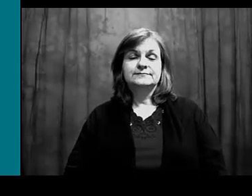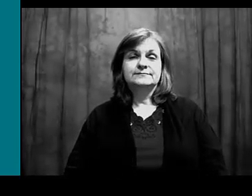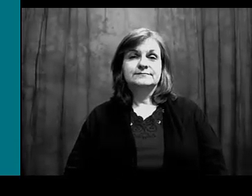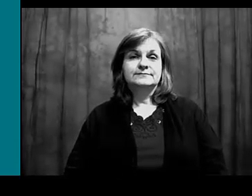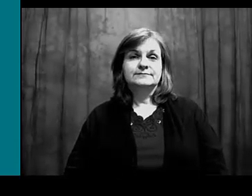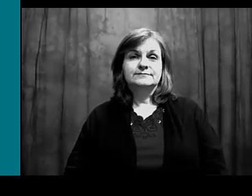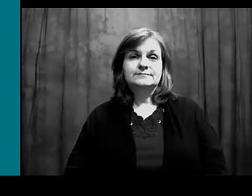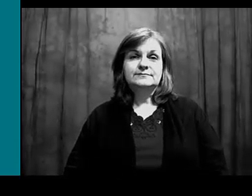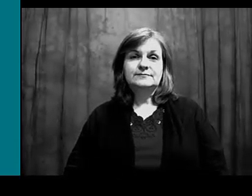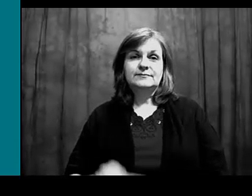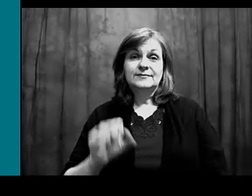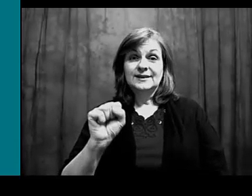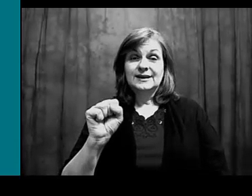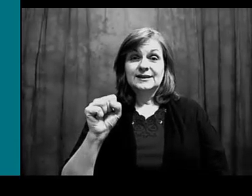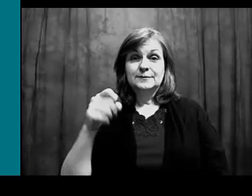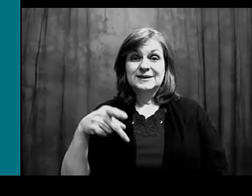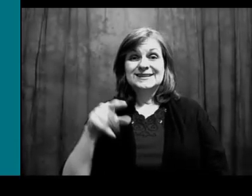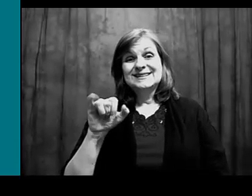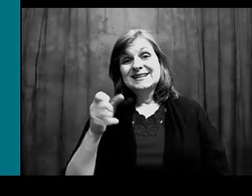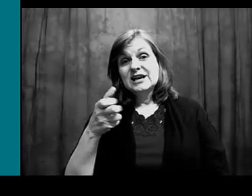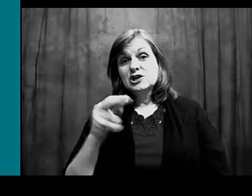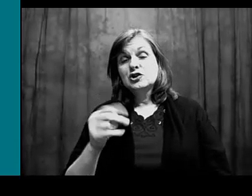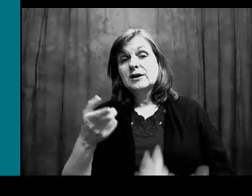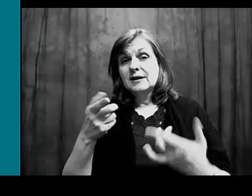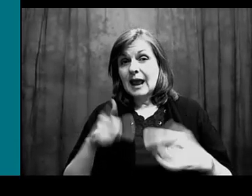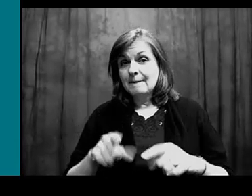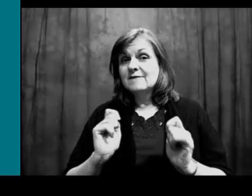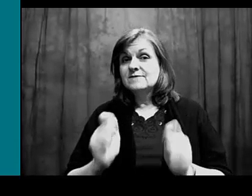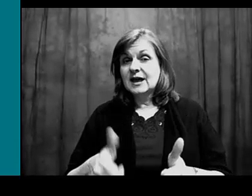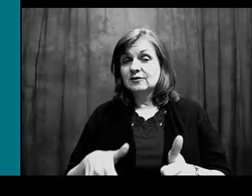speciation can be faster